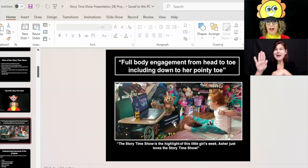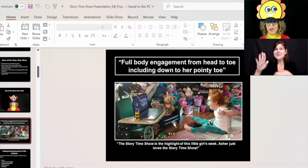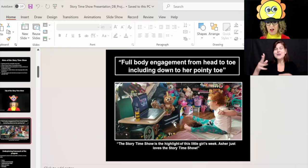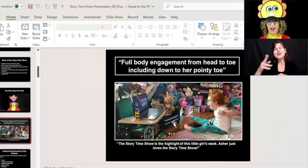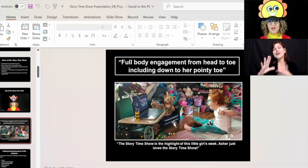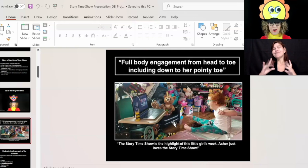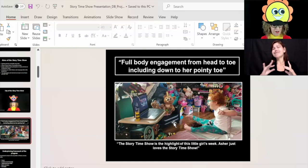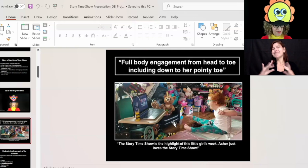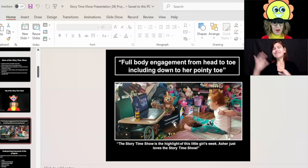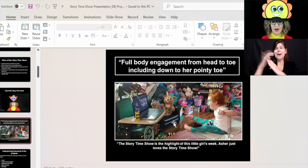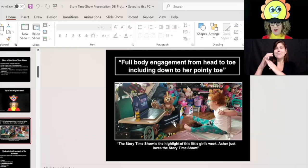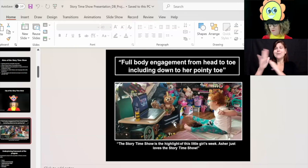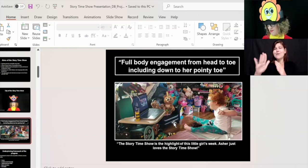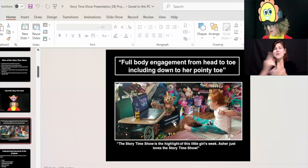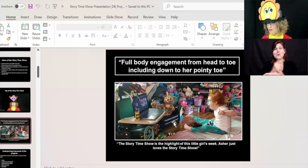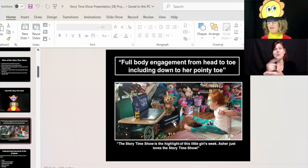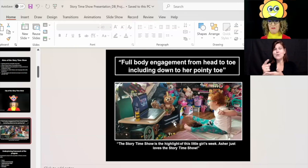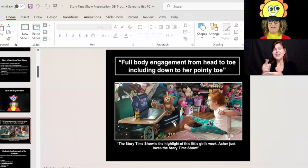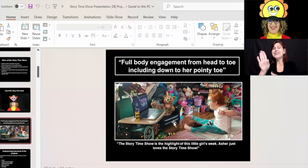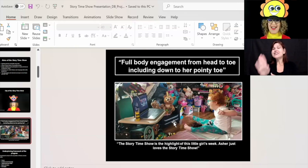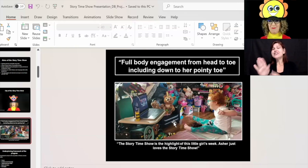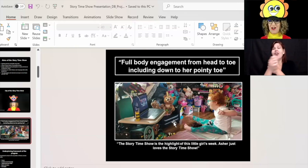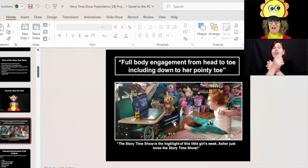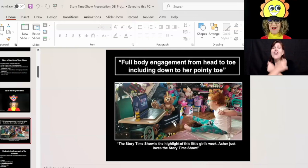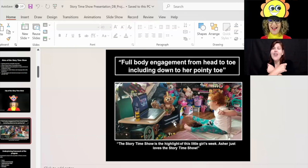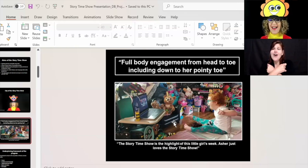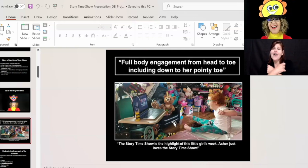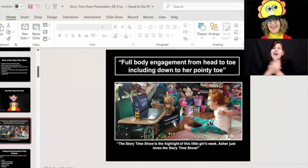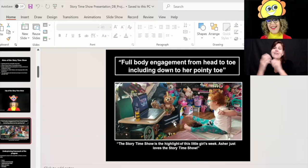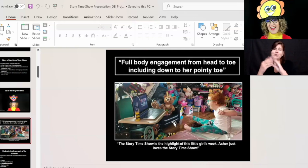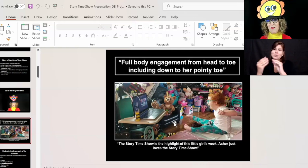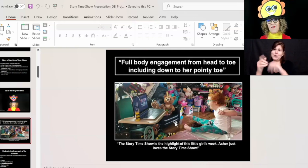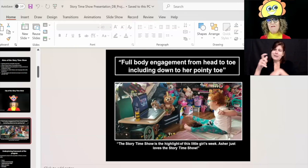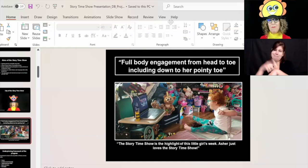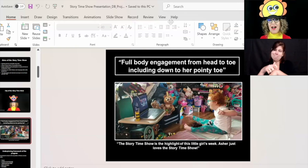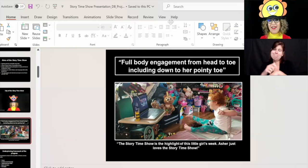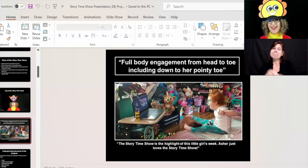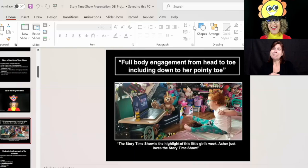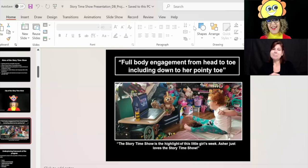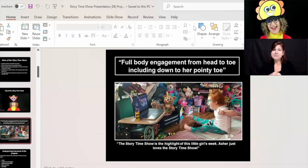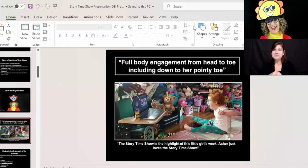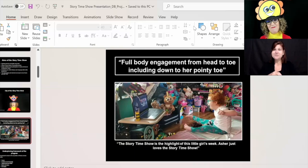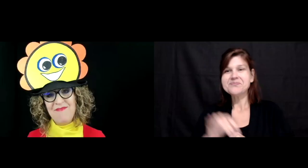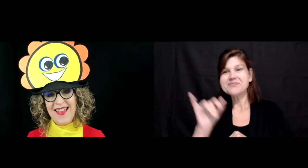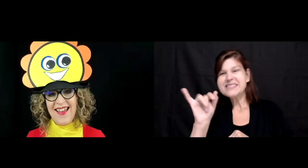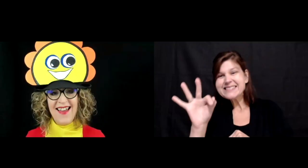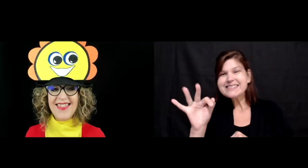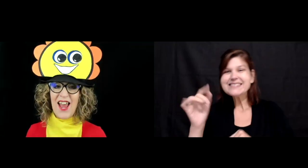Asher just loves 'The Story Time Show.'" And you know, if ever I'm having a day